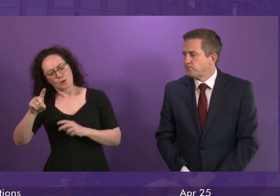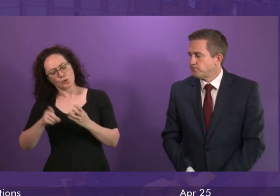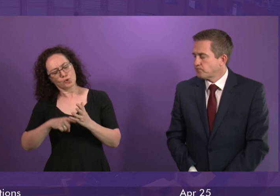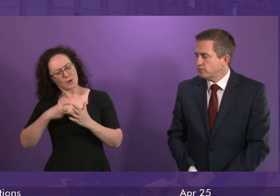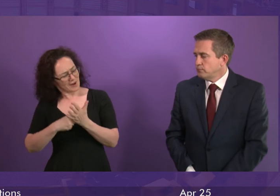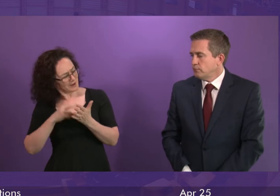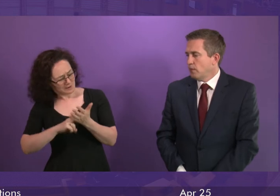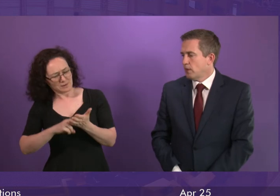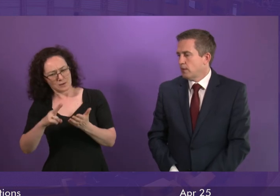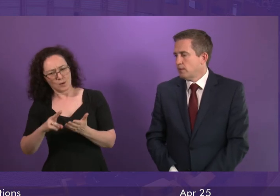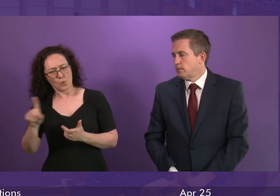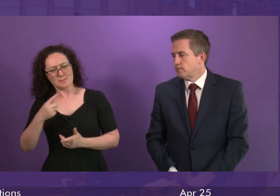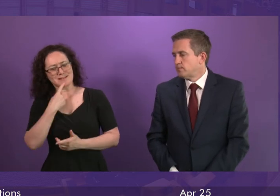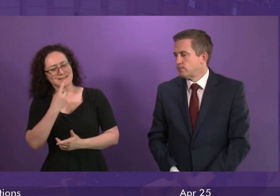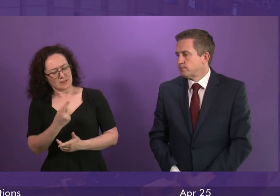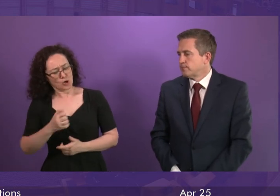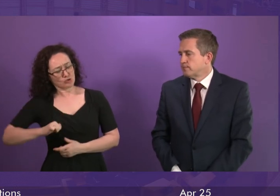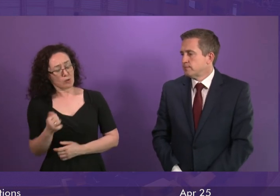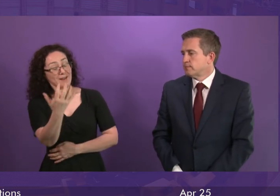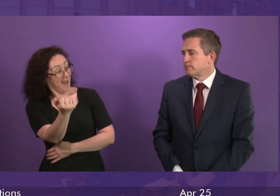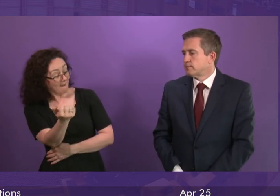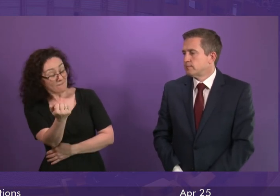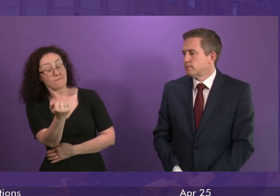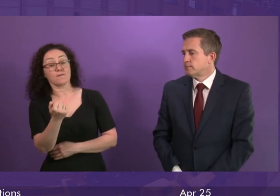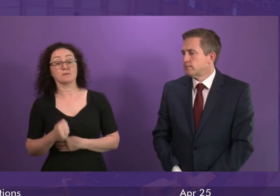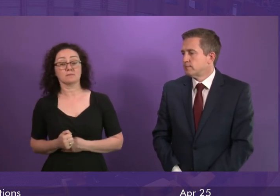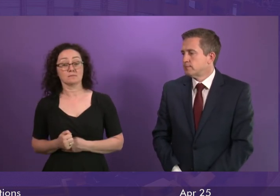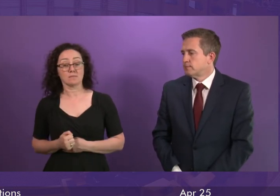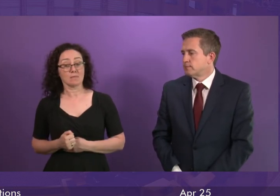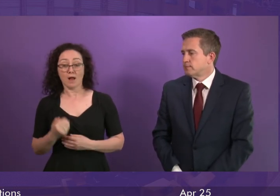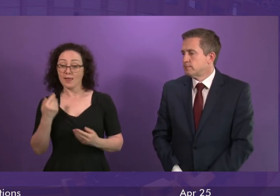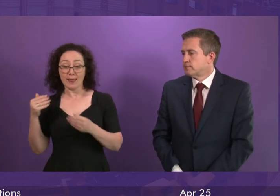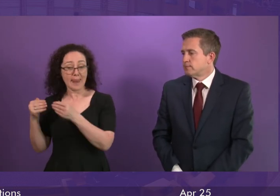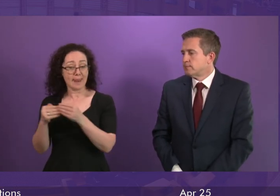“Scotland has already been at the forefront of climate action and this Bill”—